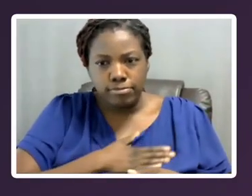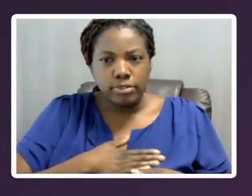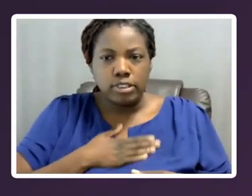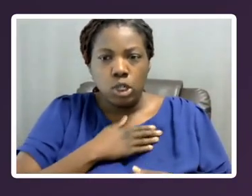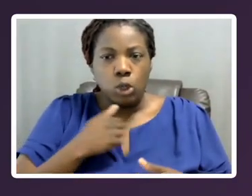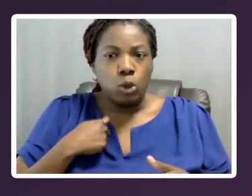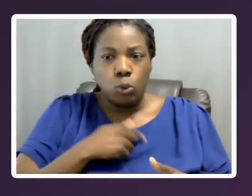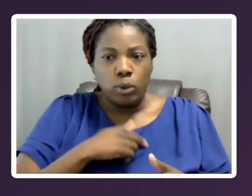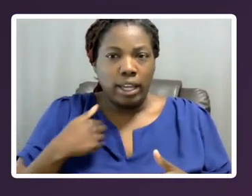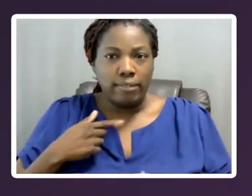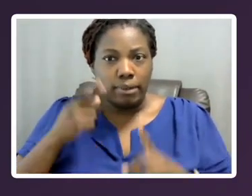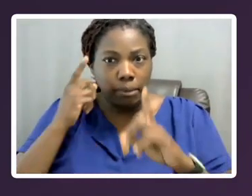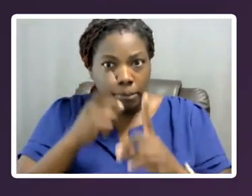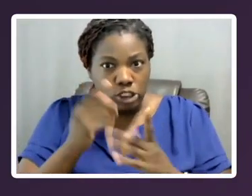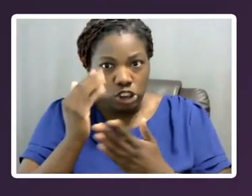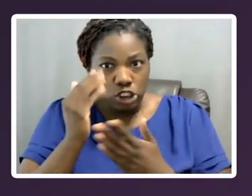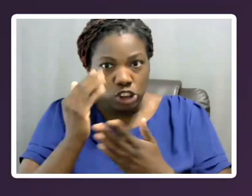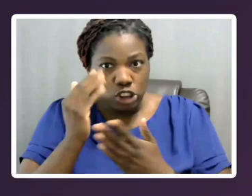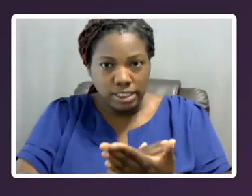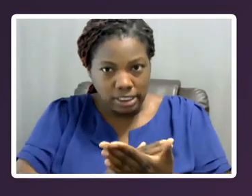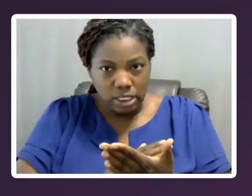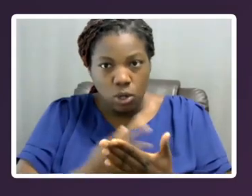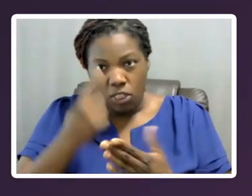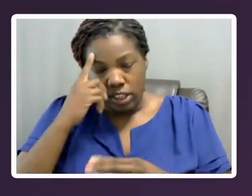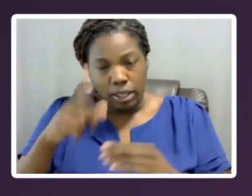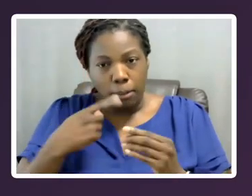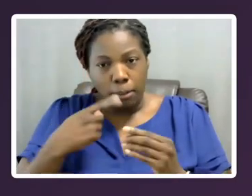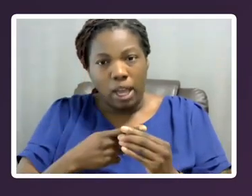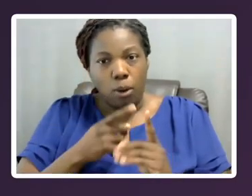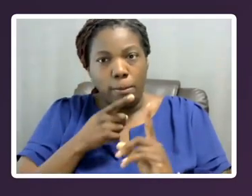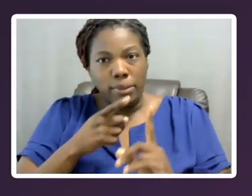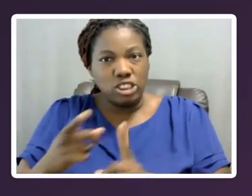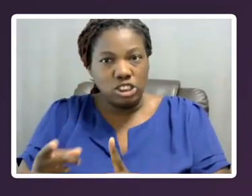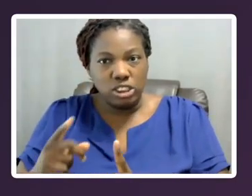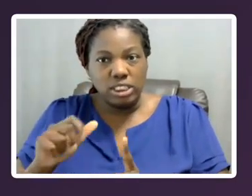lesson. I was thinking about mission. So, that's another source investigation. It's not out yet,